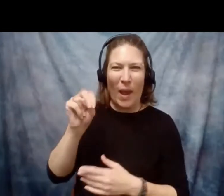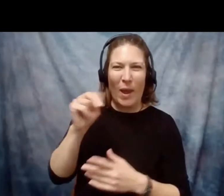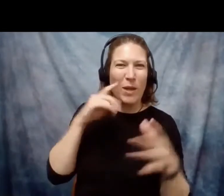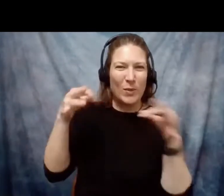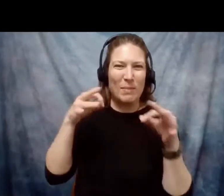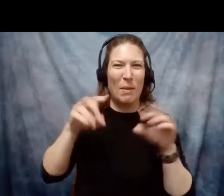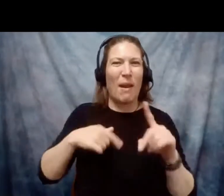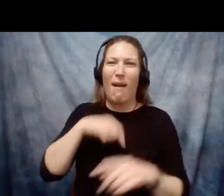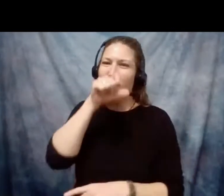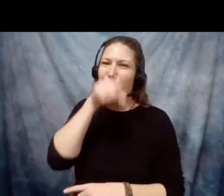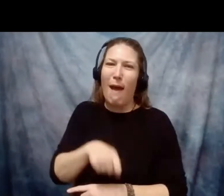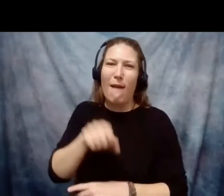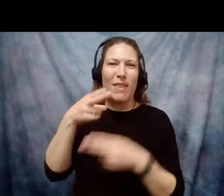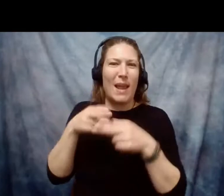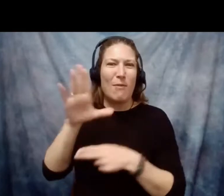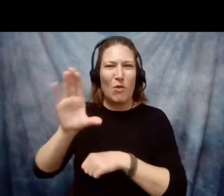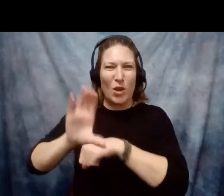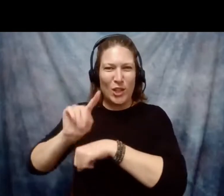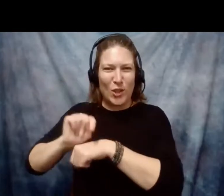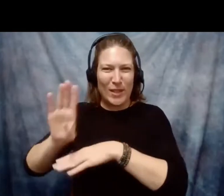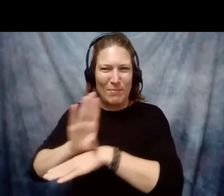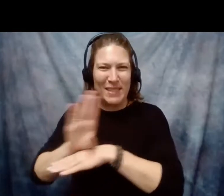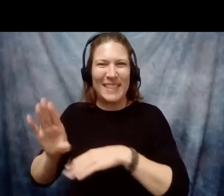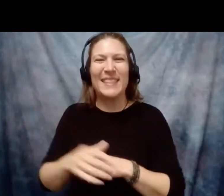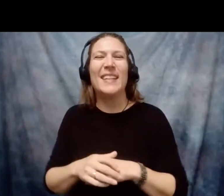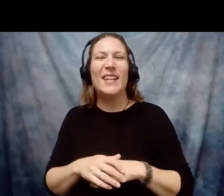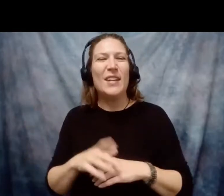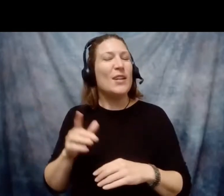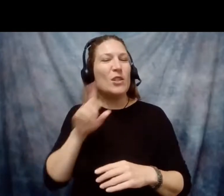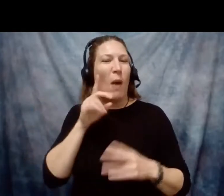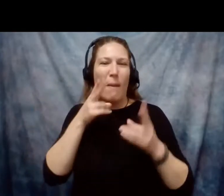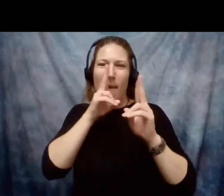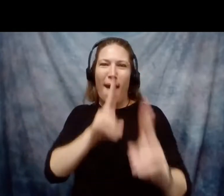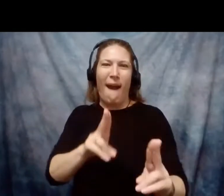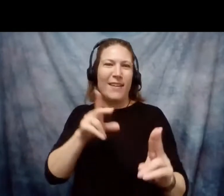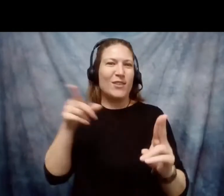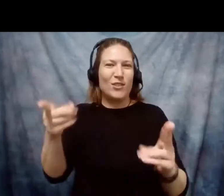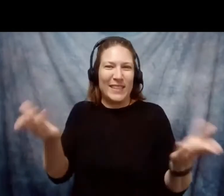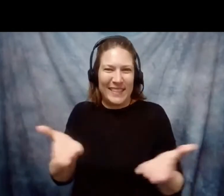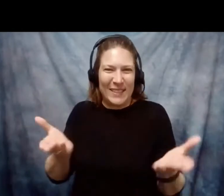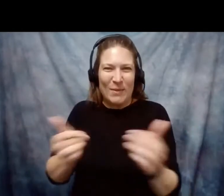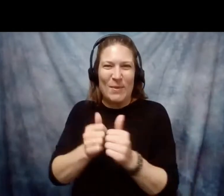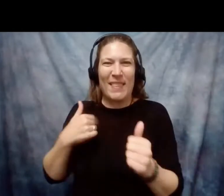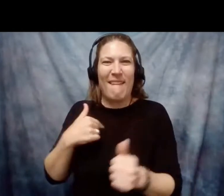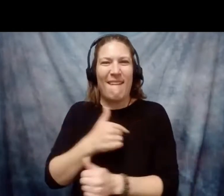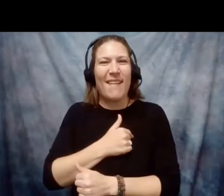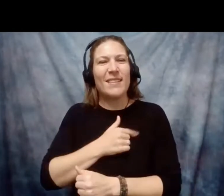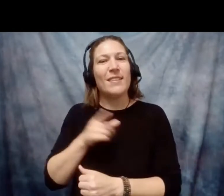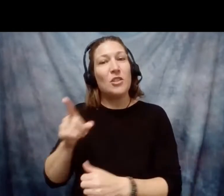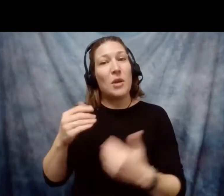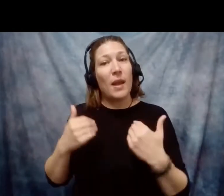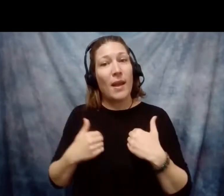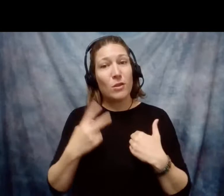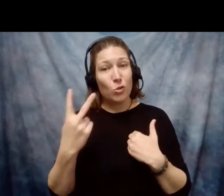consultancy so um and i'm honored to have her here and she actually has two sessions today this first